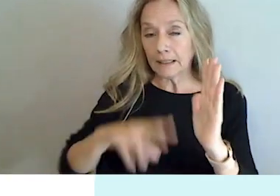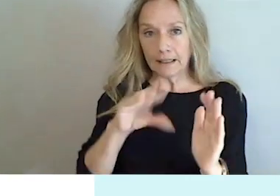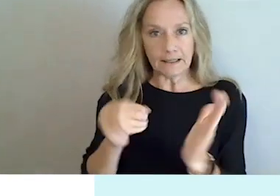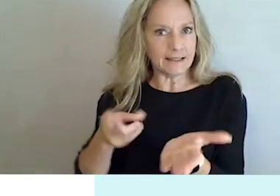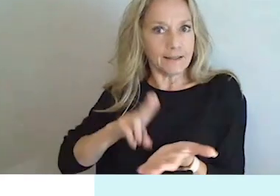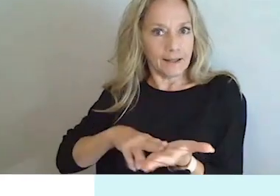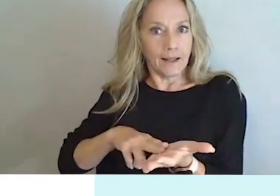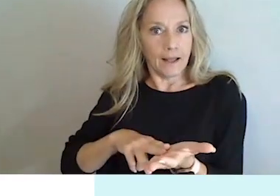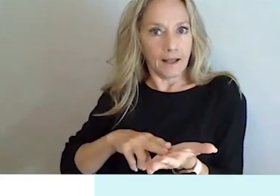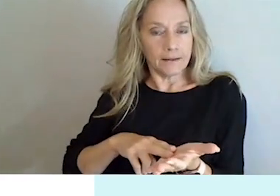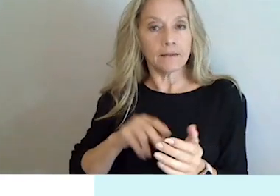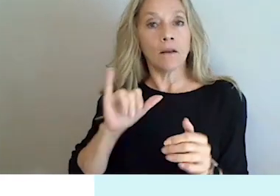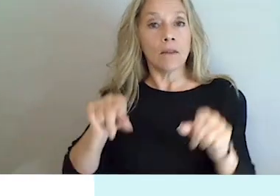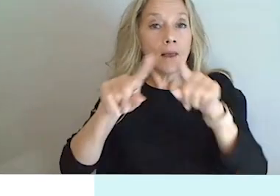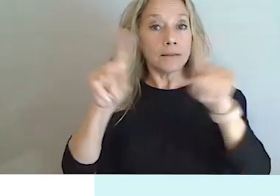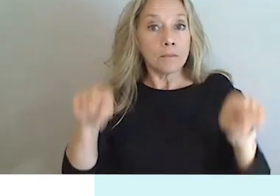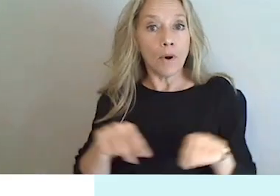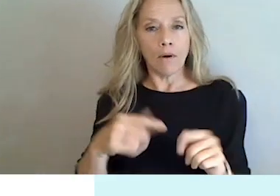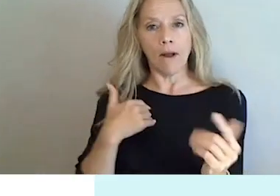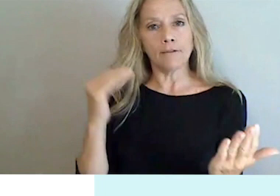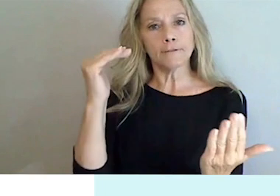In this part, you will see a list of your rights and responsibilities.